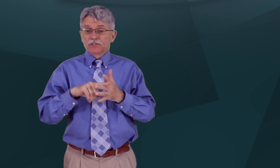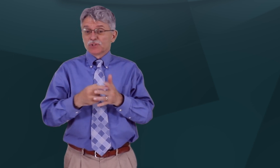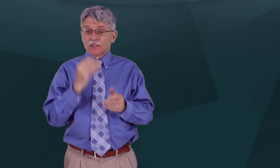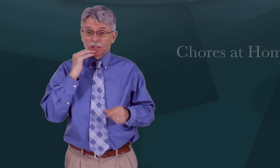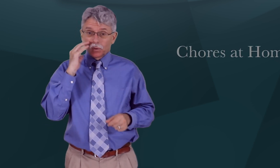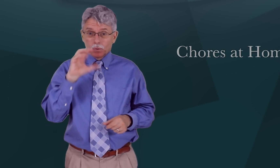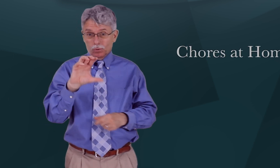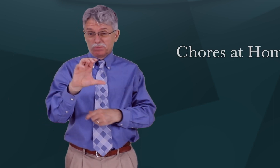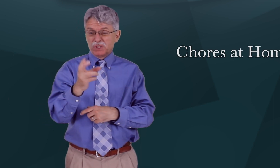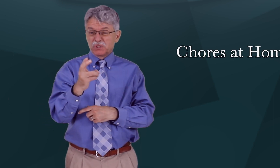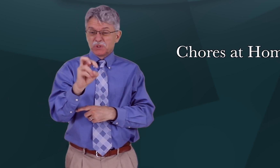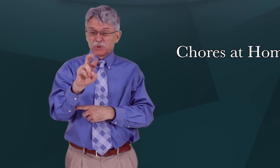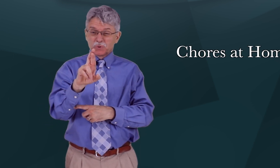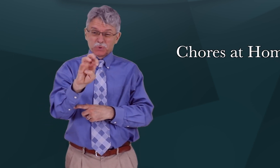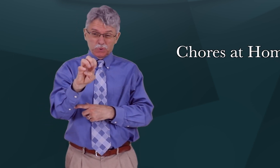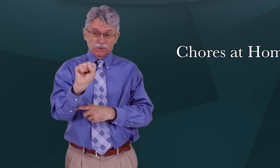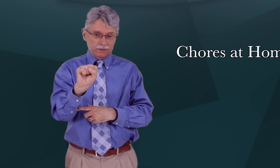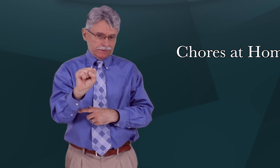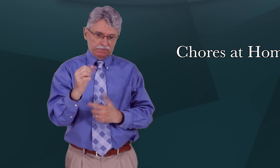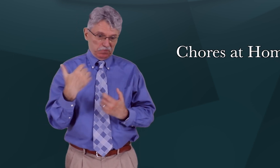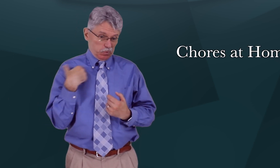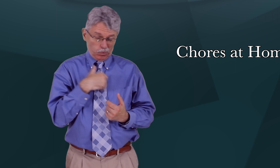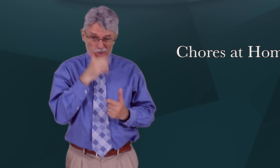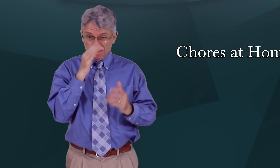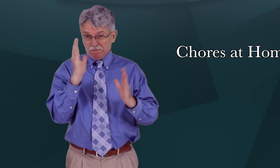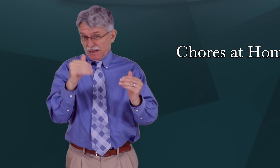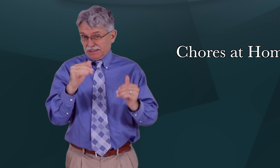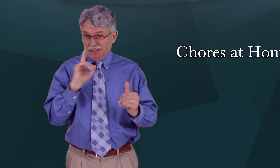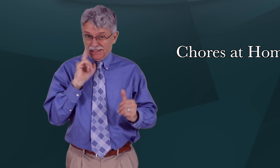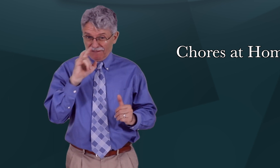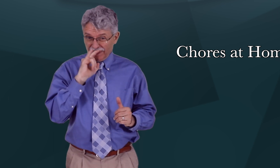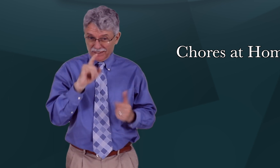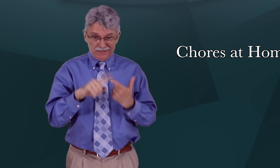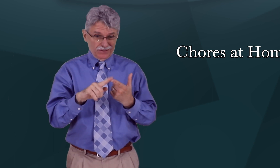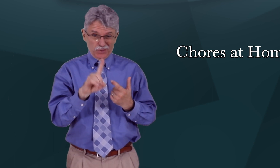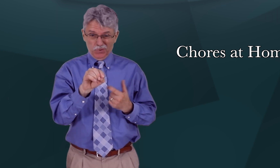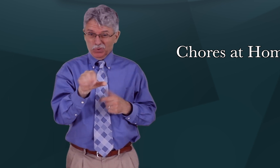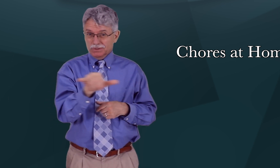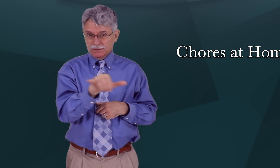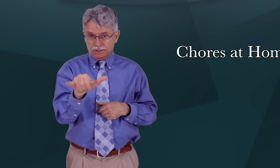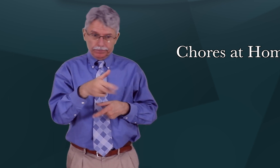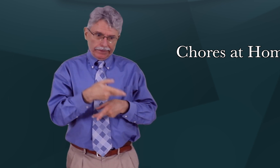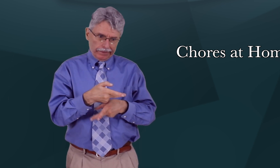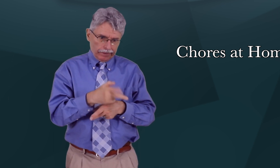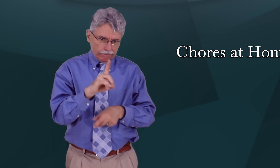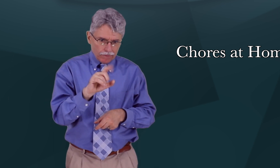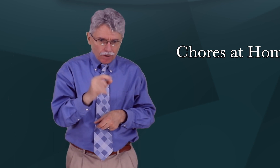Again, it starts at home. Chores -- we expect our deaf kids to do the same things --